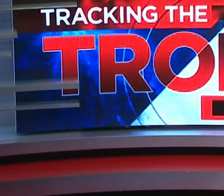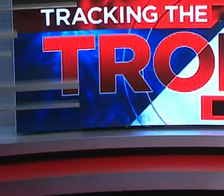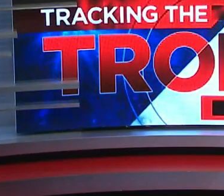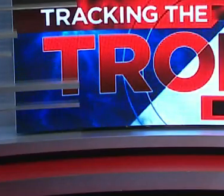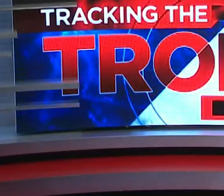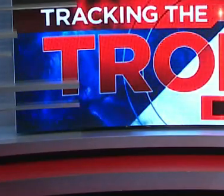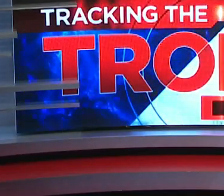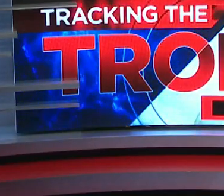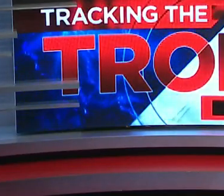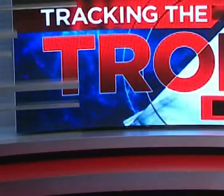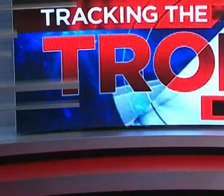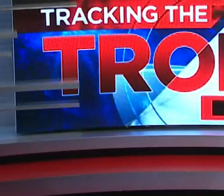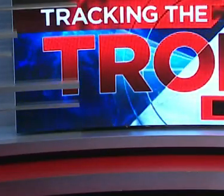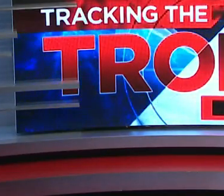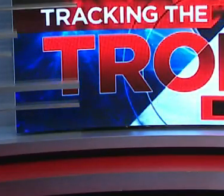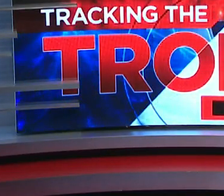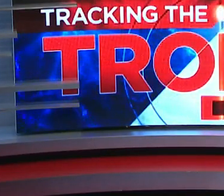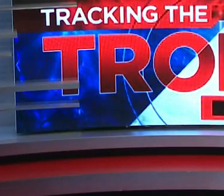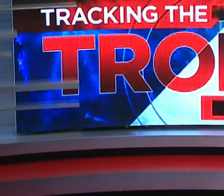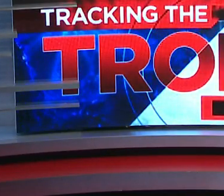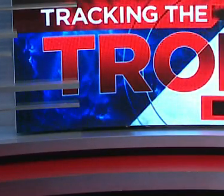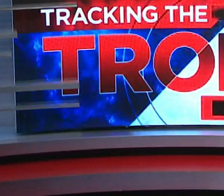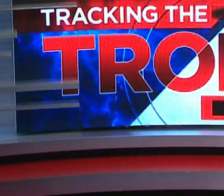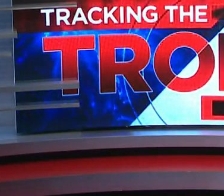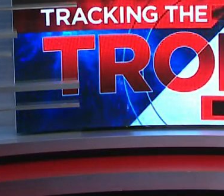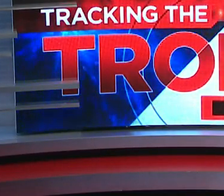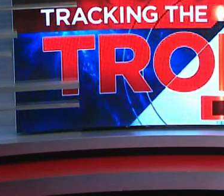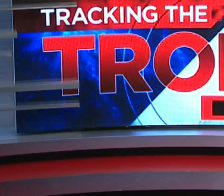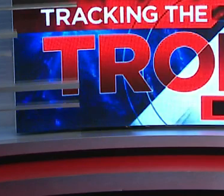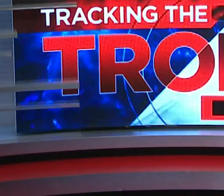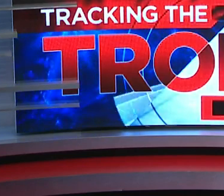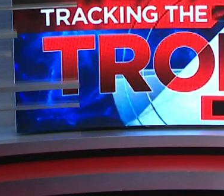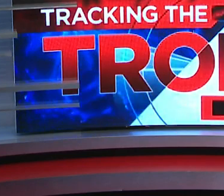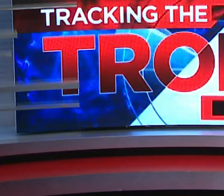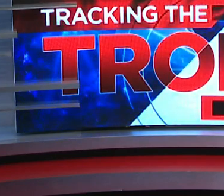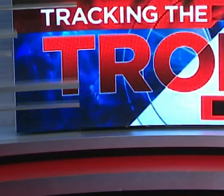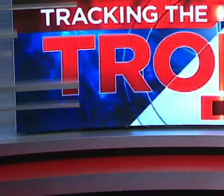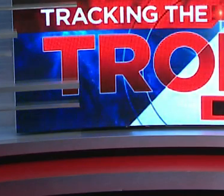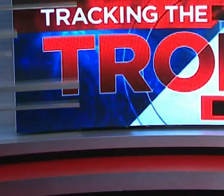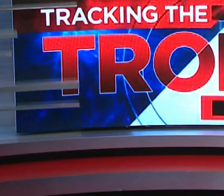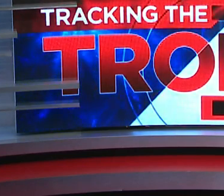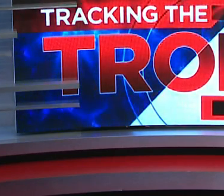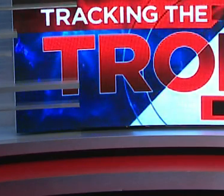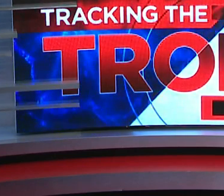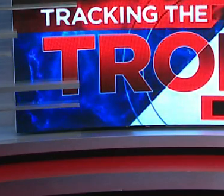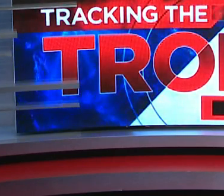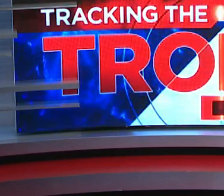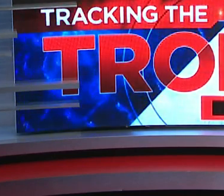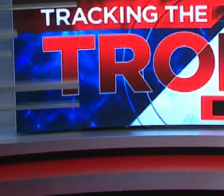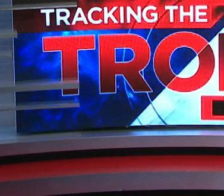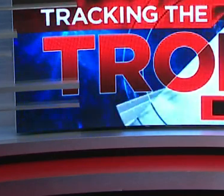OF EMERGENCY MANAGEMENT, KPRC, CHANNEL 2 NEWS. THE CITY OF HOUSTON ALSO